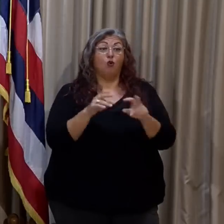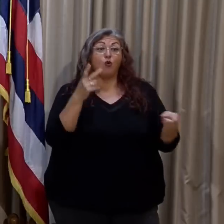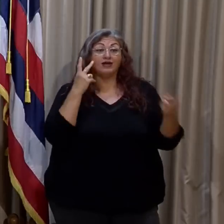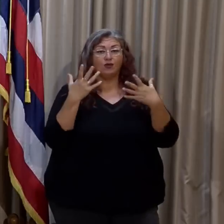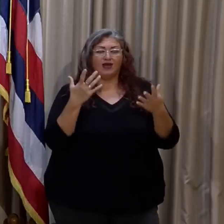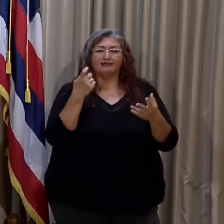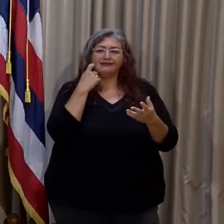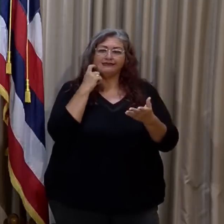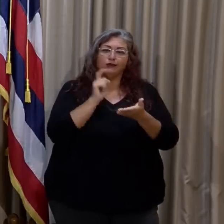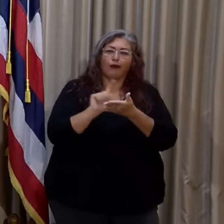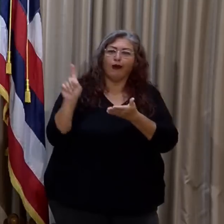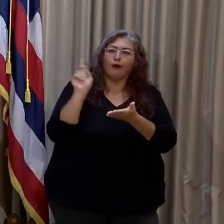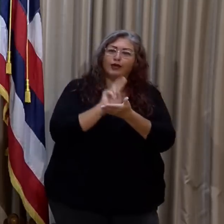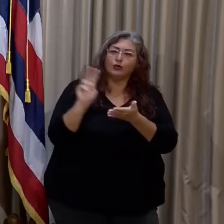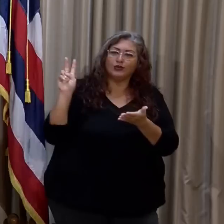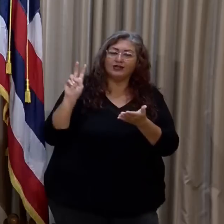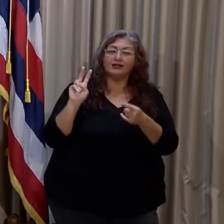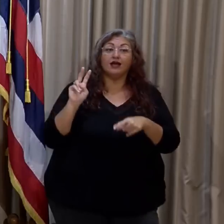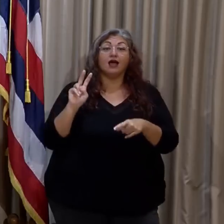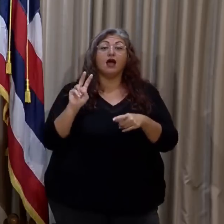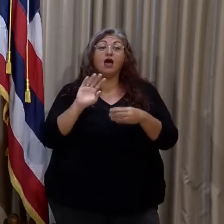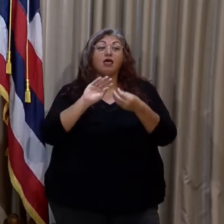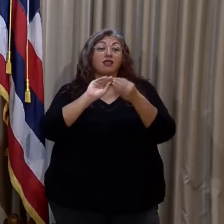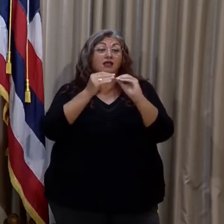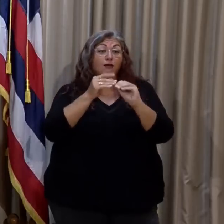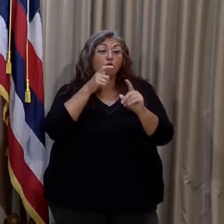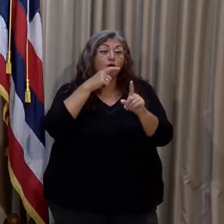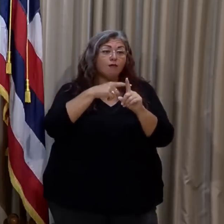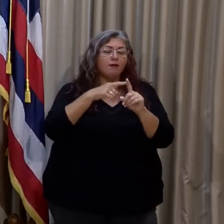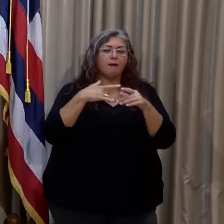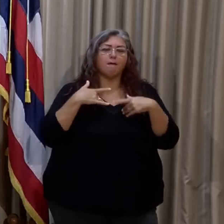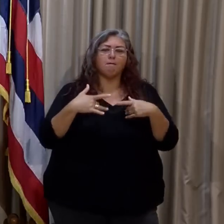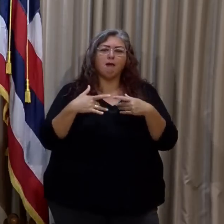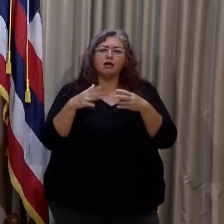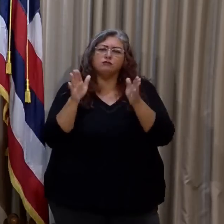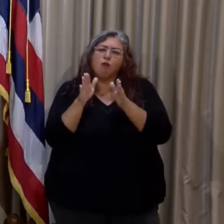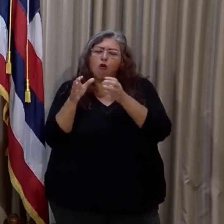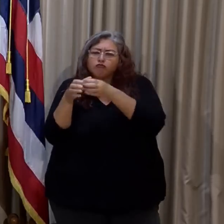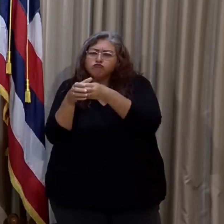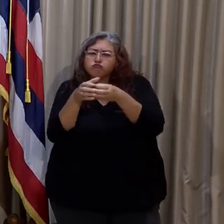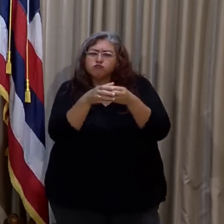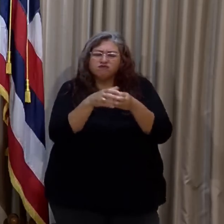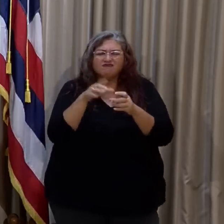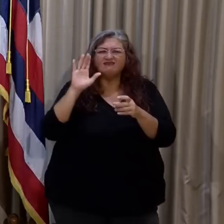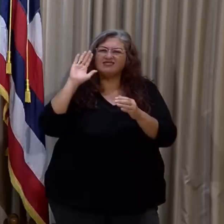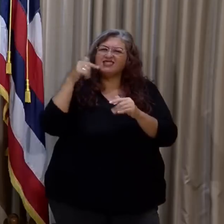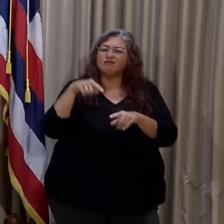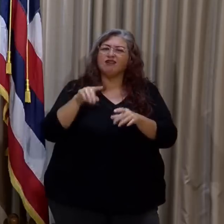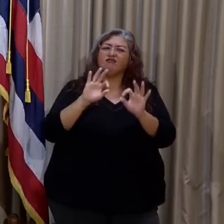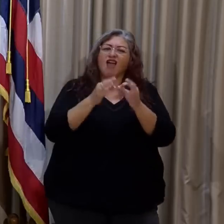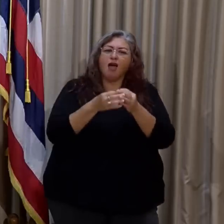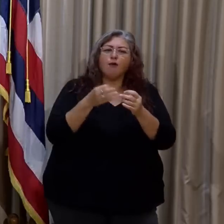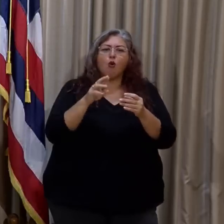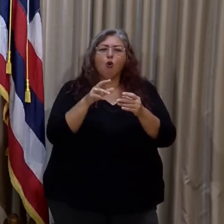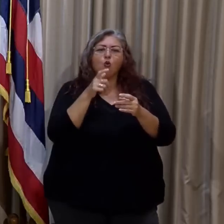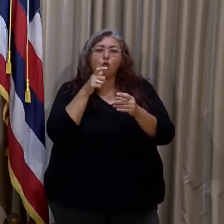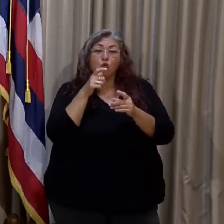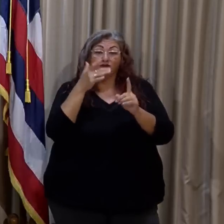AS WE WERE DOING WERE OUTREACH. THE IMPORTANT THING I HAVE SEEN IN THE LAST FEW WEEKS, IS OUR CASES ARE LIMITED TO SMALL